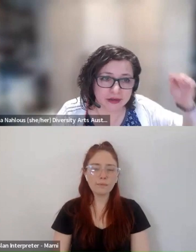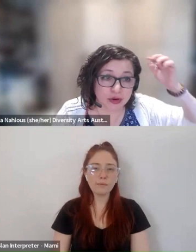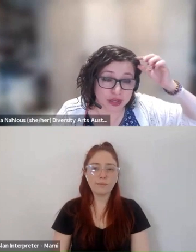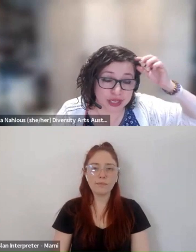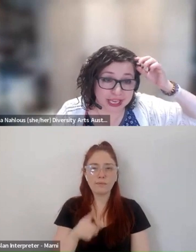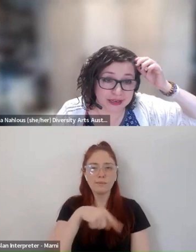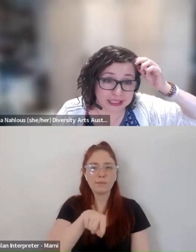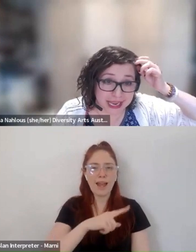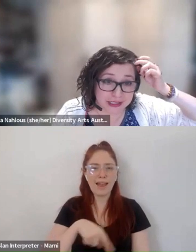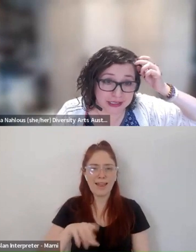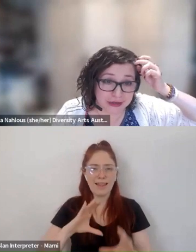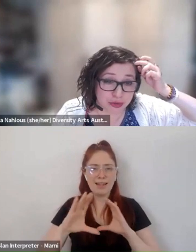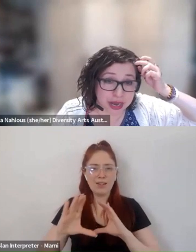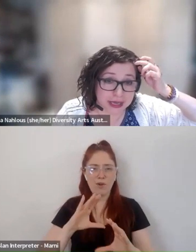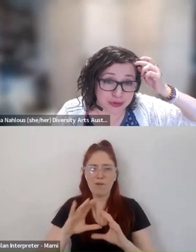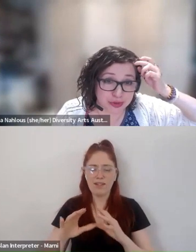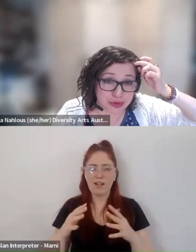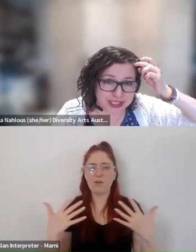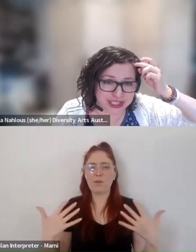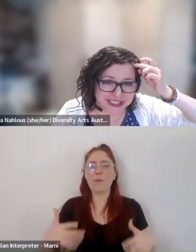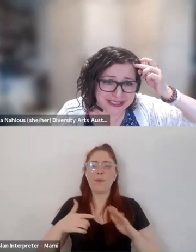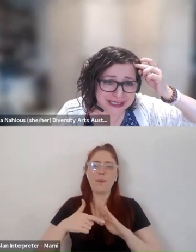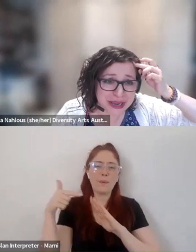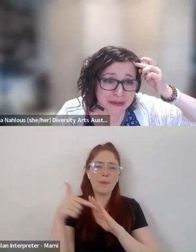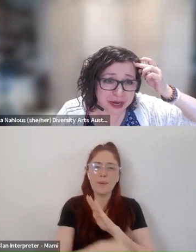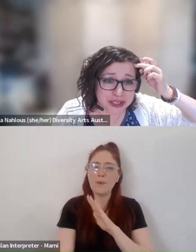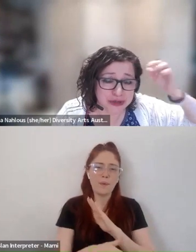not going to get to answer or ask all the questions. But I do